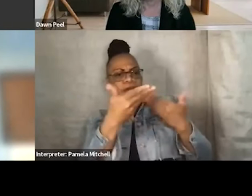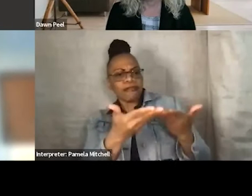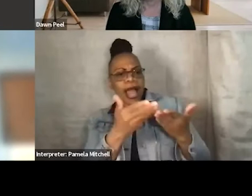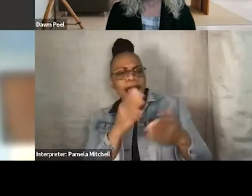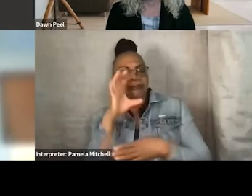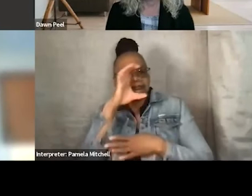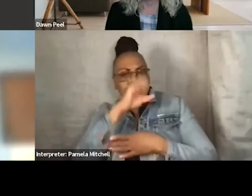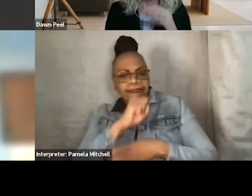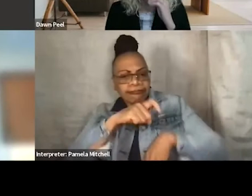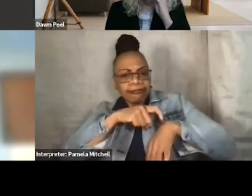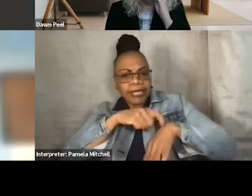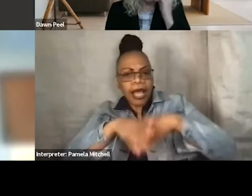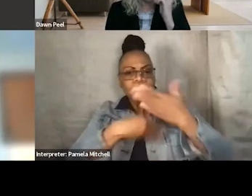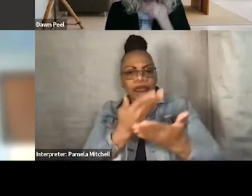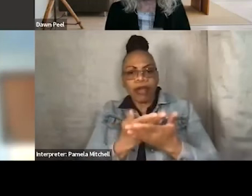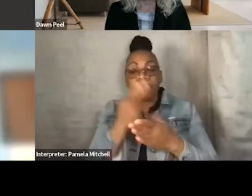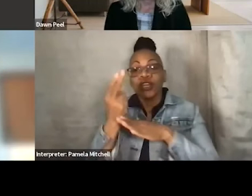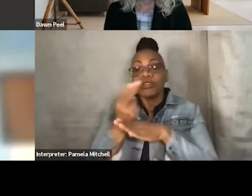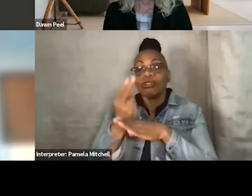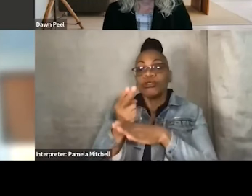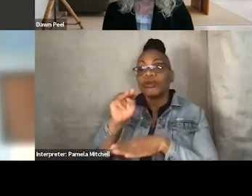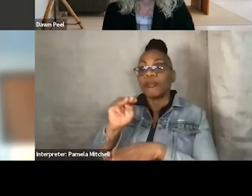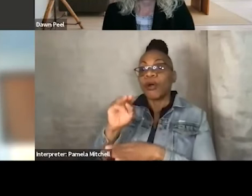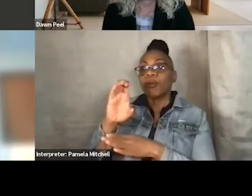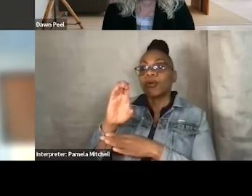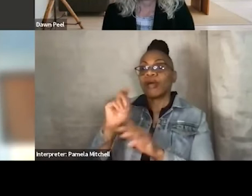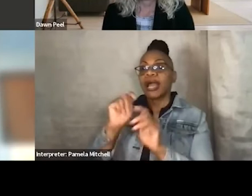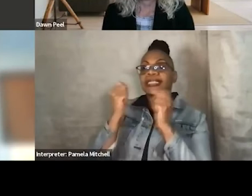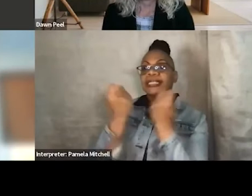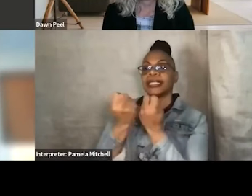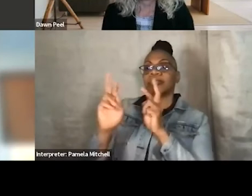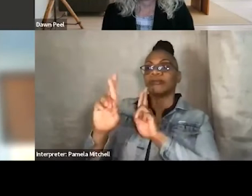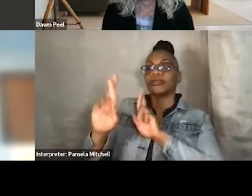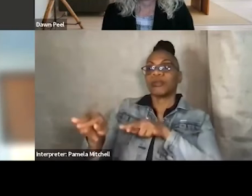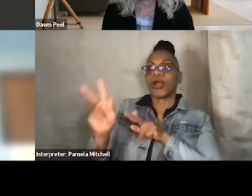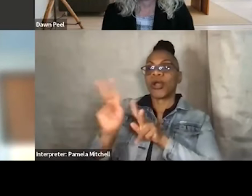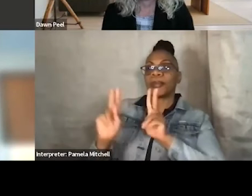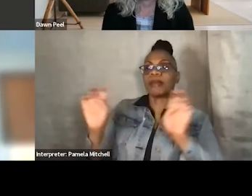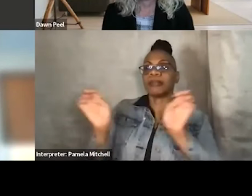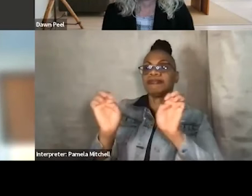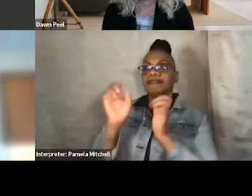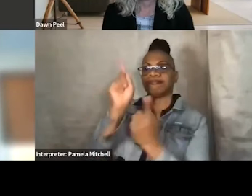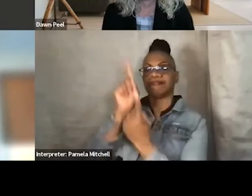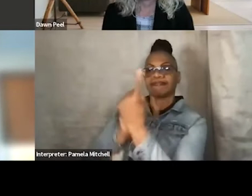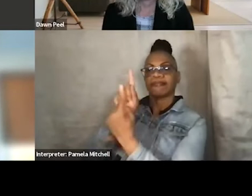Usually mobile crisis teams respond to people in crisis face-to-face by traveling to their location,